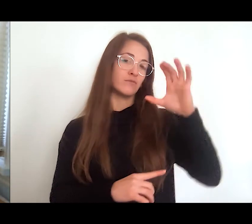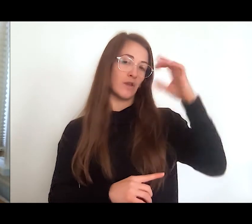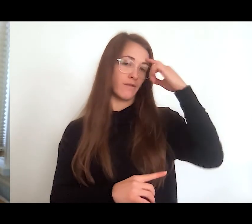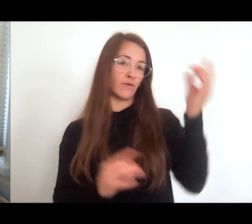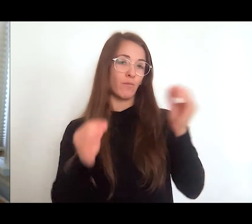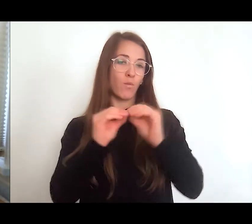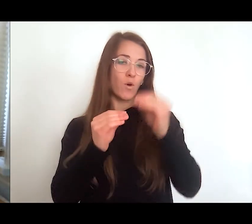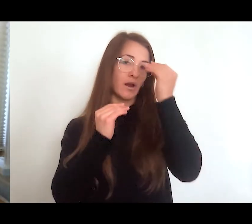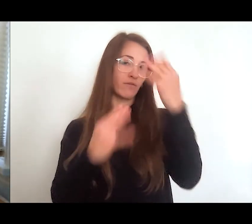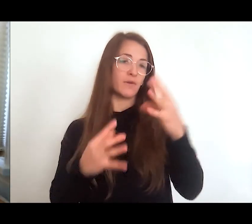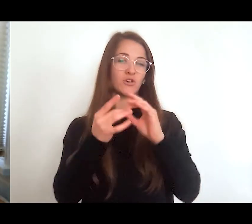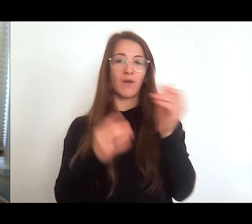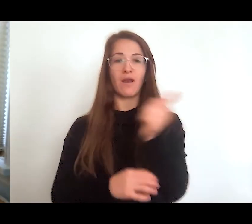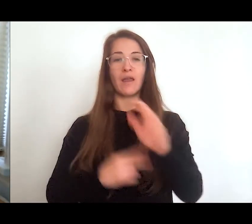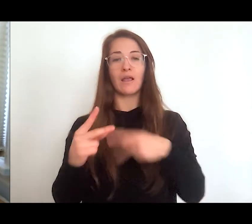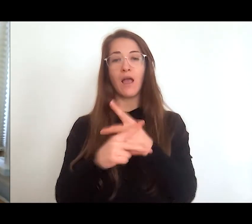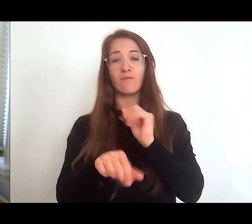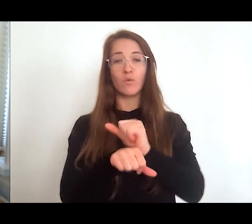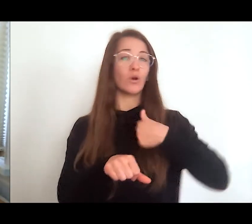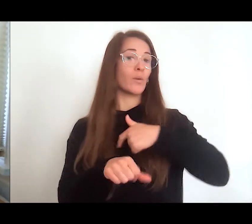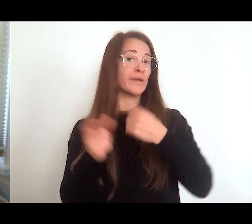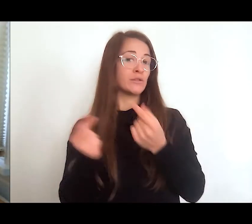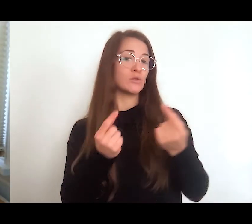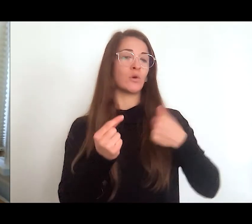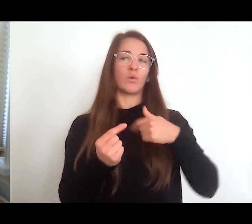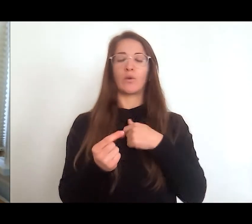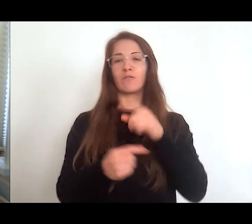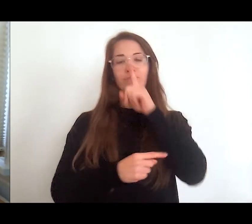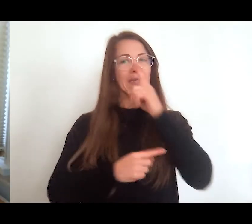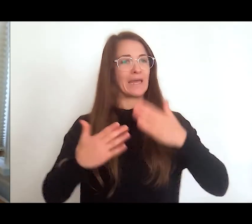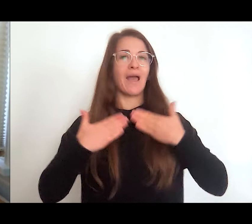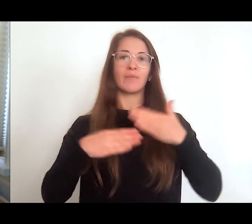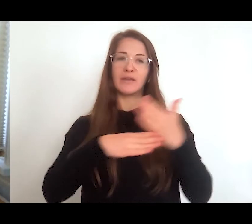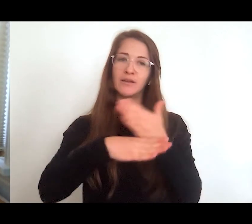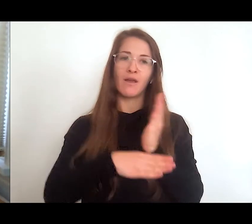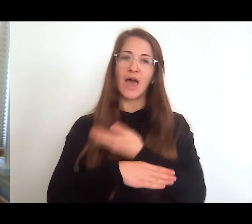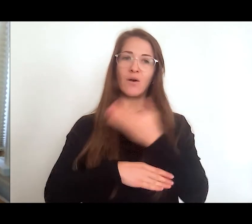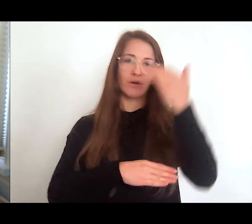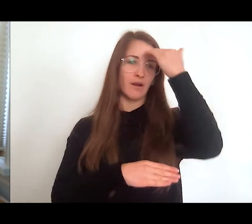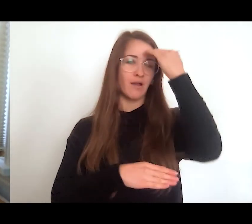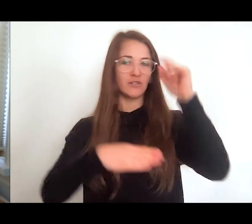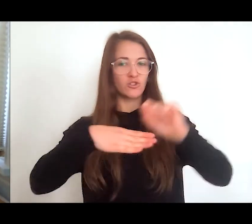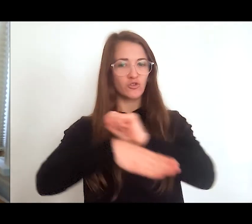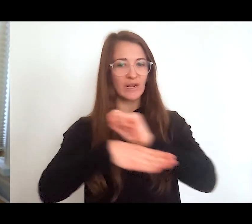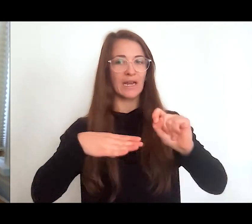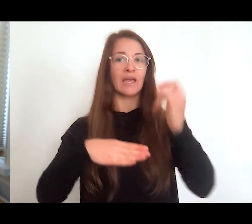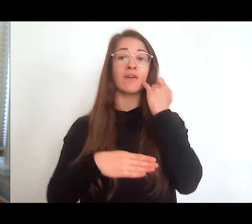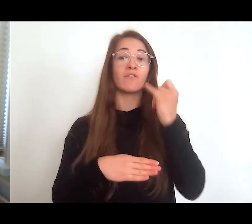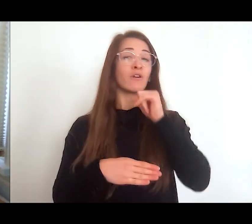INFORMATION TO FOLKS. IF ANYONE IS LOOKING FOR MORE INFORMATION ABOUT ANY OF THE TYPE OF WORK THAT WE DO, WE ARE HAPPY TO SHARE OUR KNOWLEDGE AND